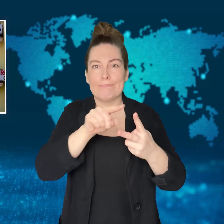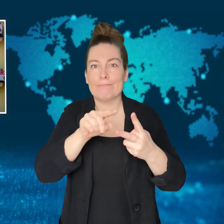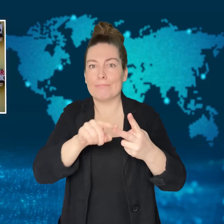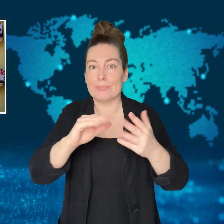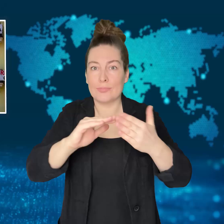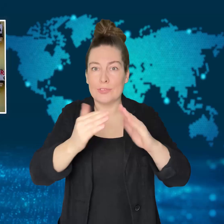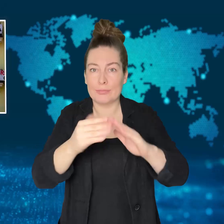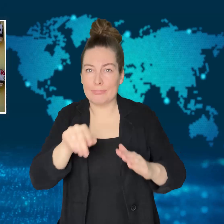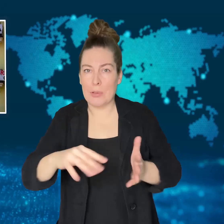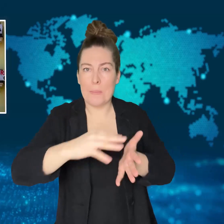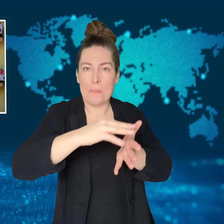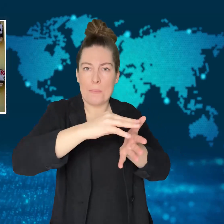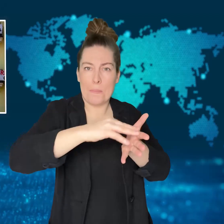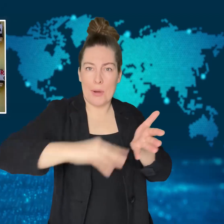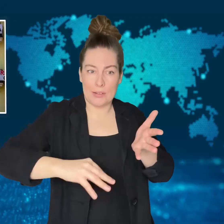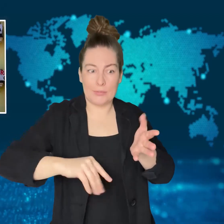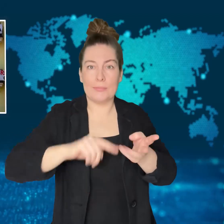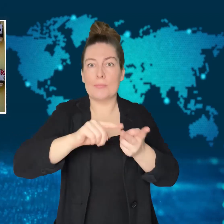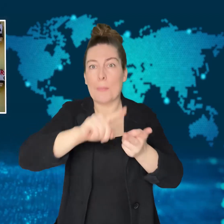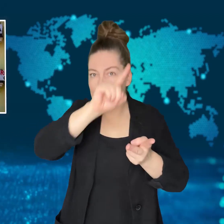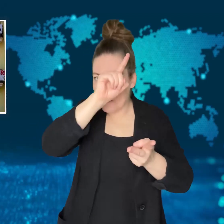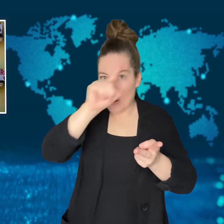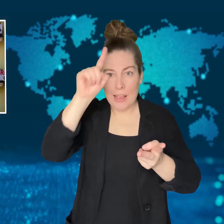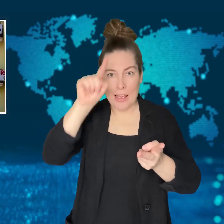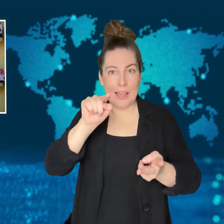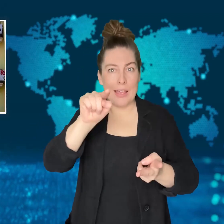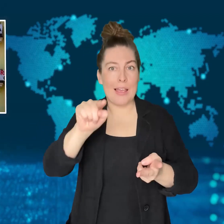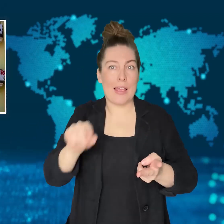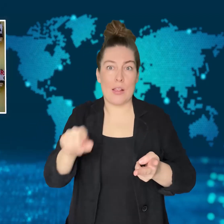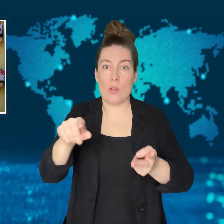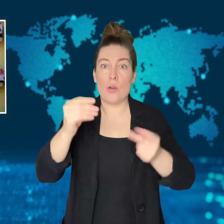and incomes have not kept up with those increases.